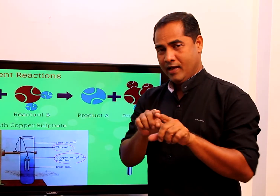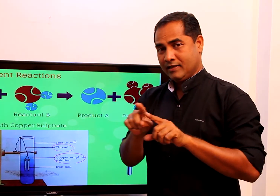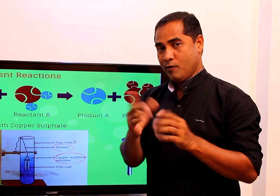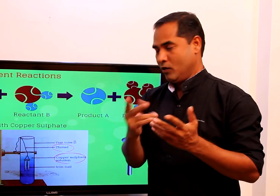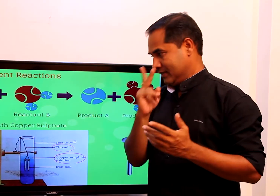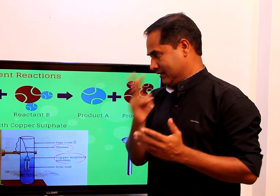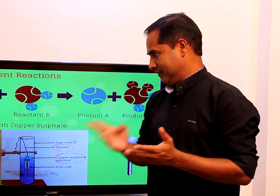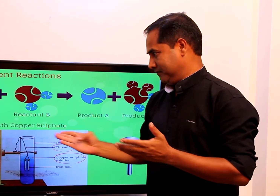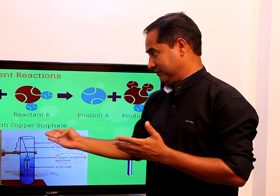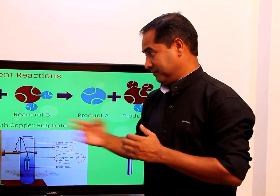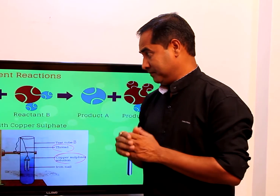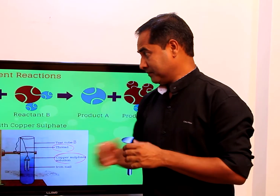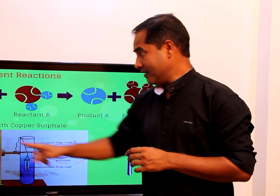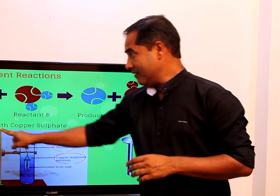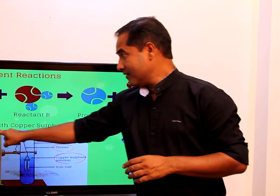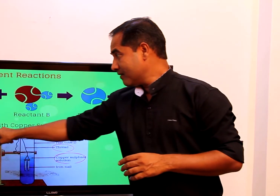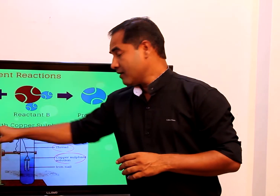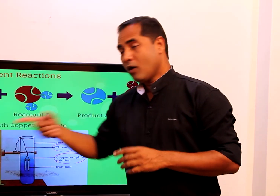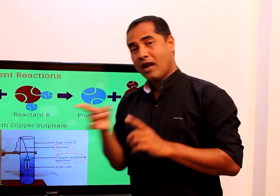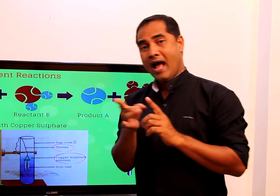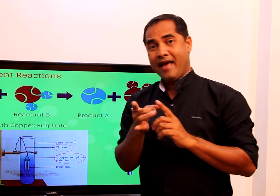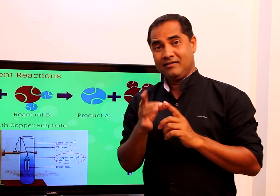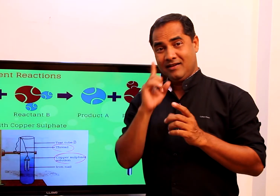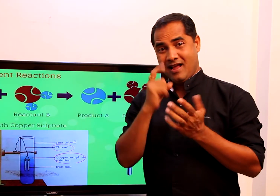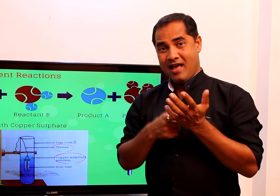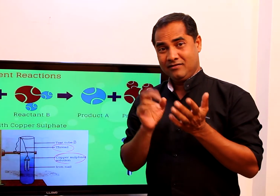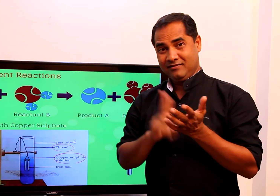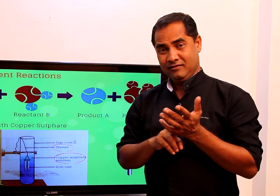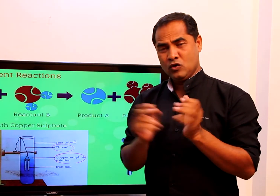In an experiment,